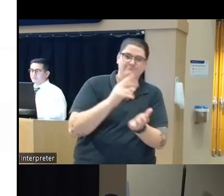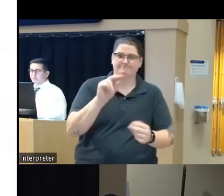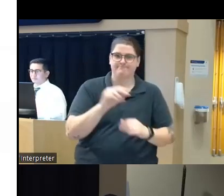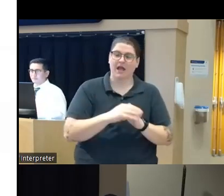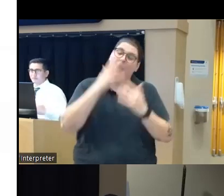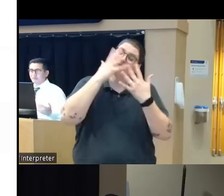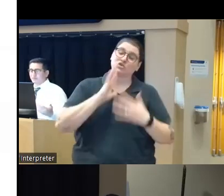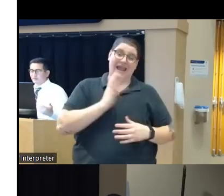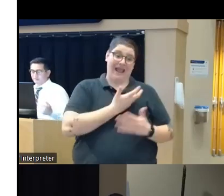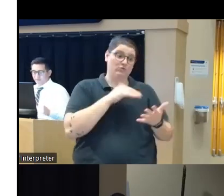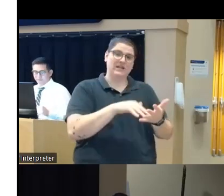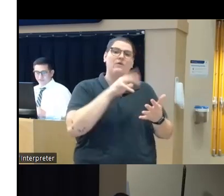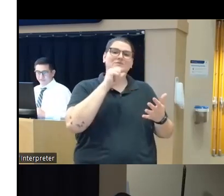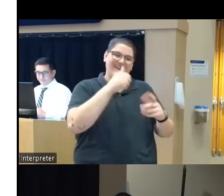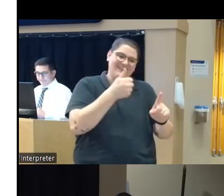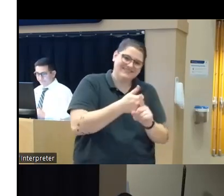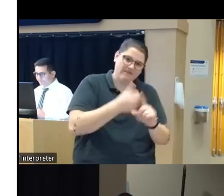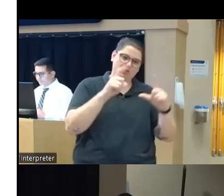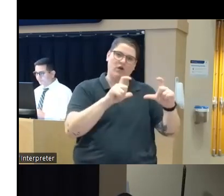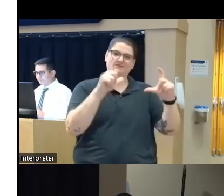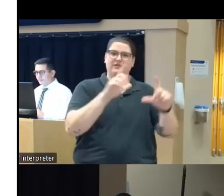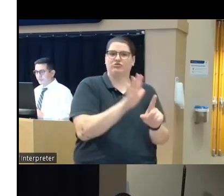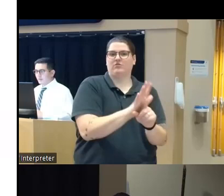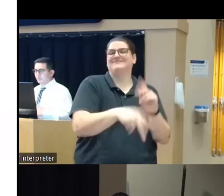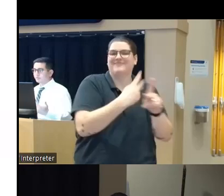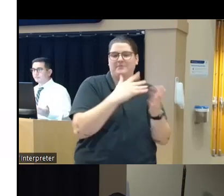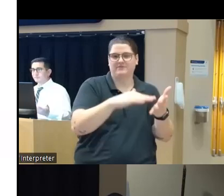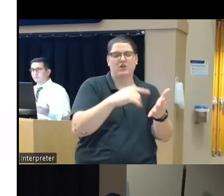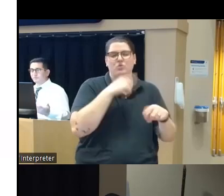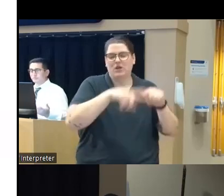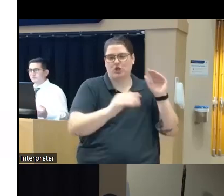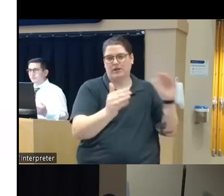cross-sectional so we couldn't look at the rate of change we also looked at perfusion